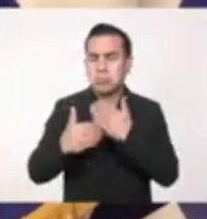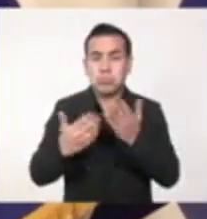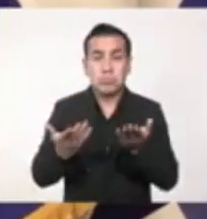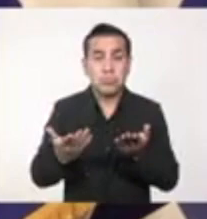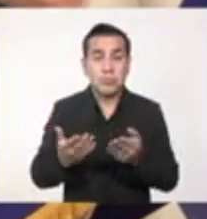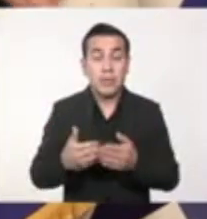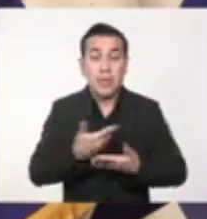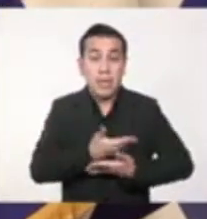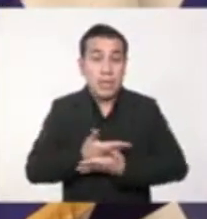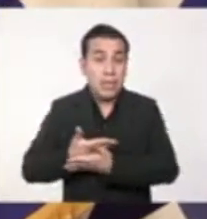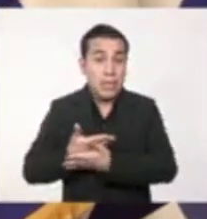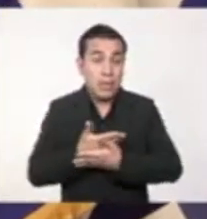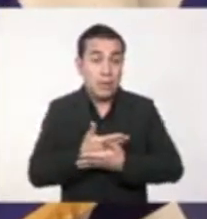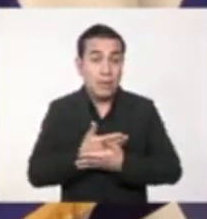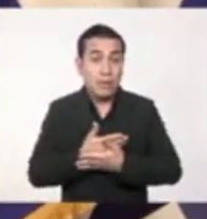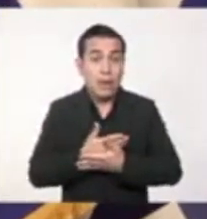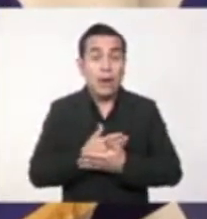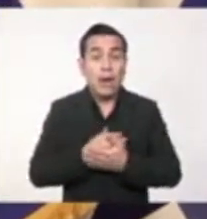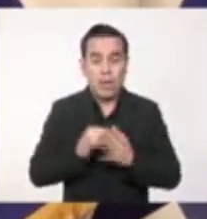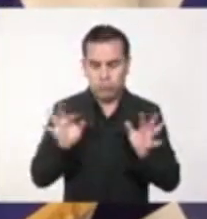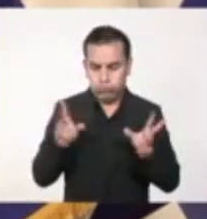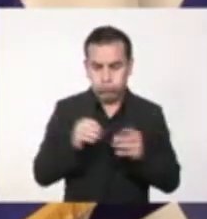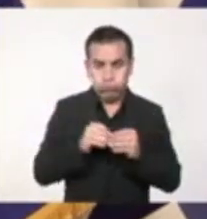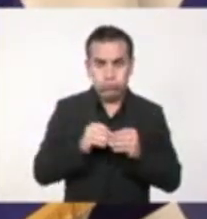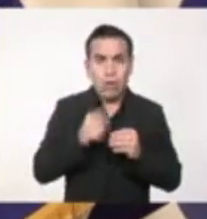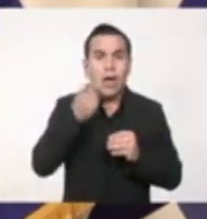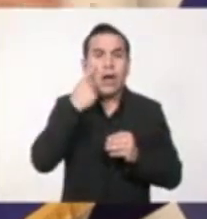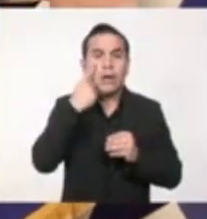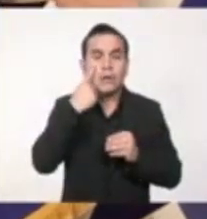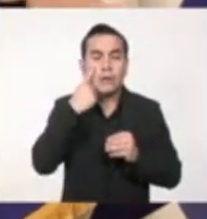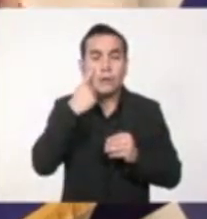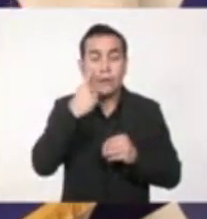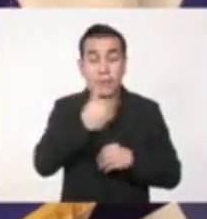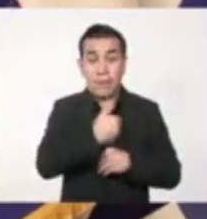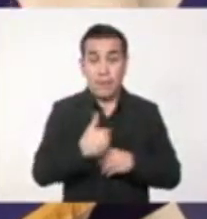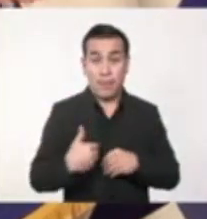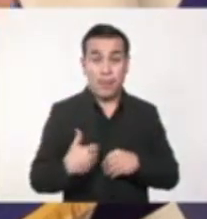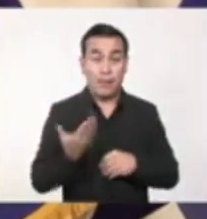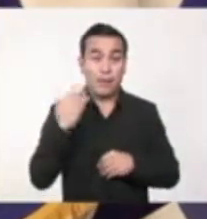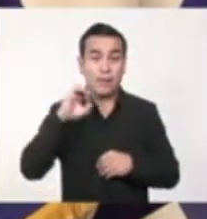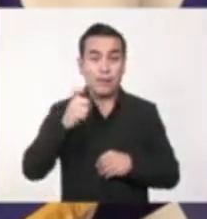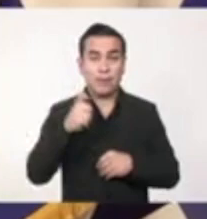He was a councilor when I, the son of the president's, was